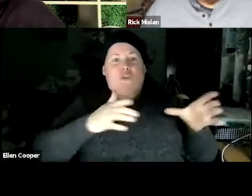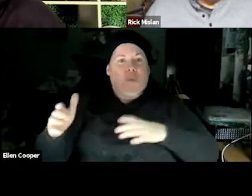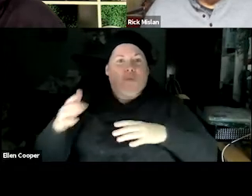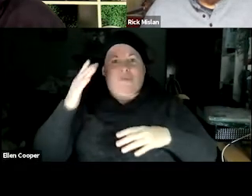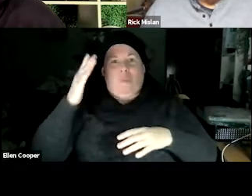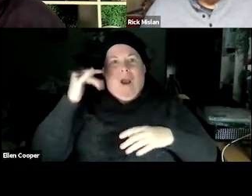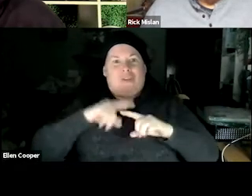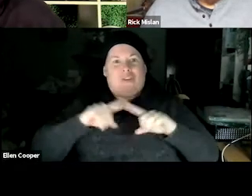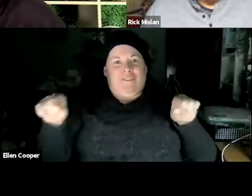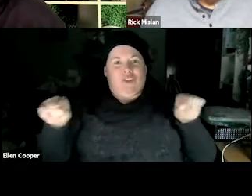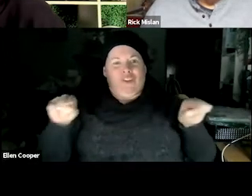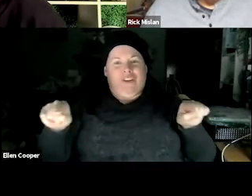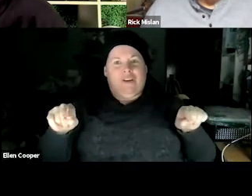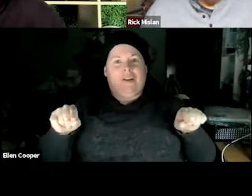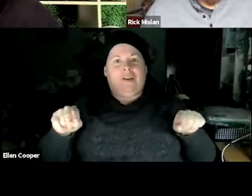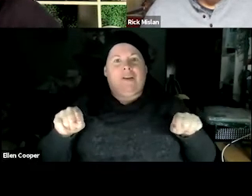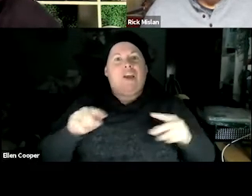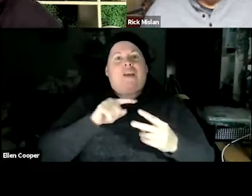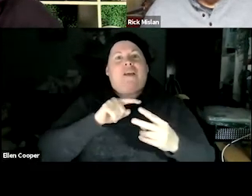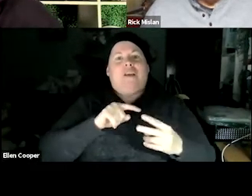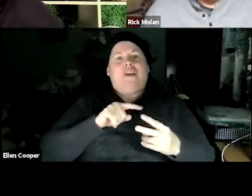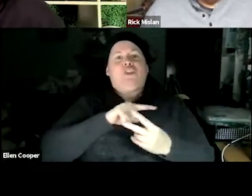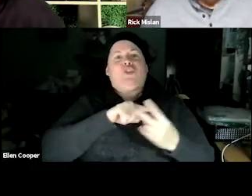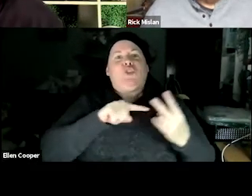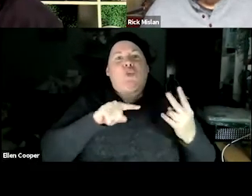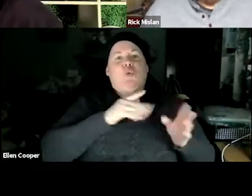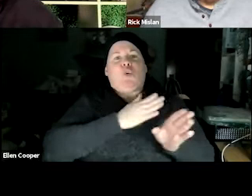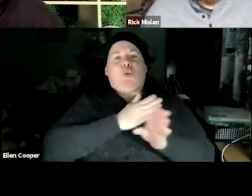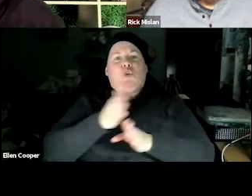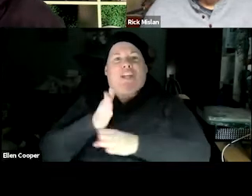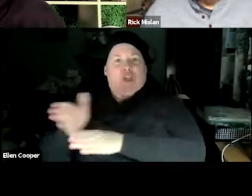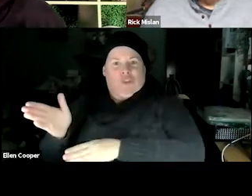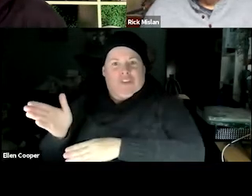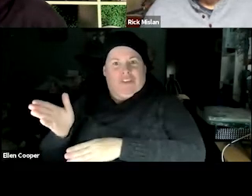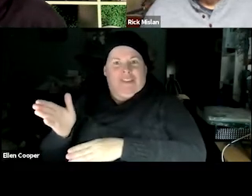CalebBarlow: It was two careers and IT IT. IT WAS UNCANNY,